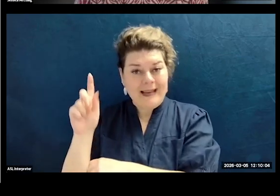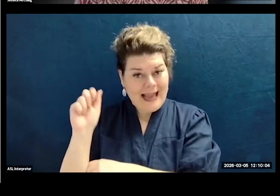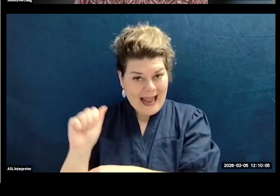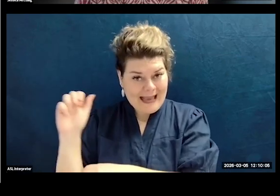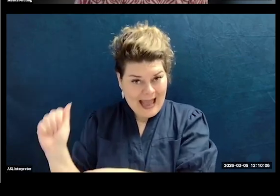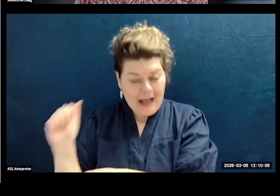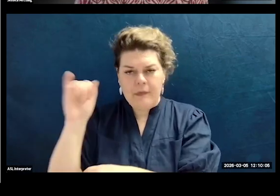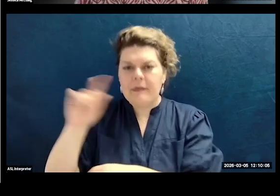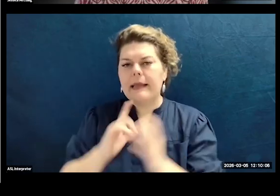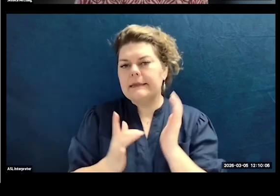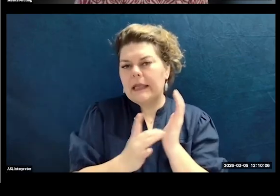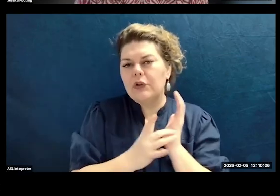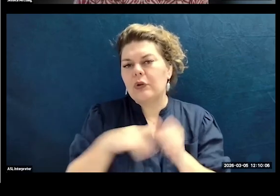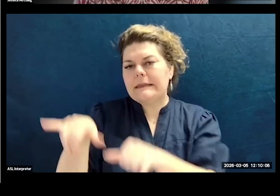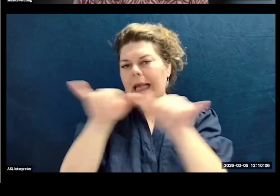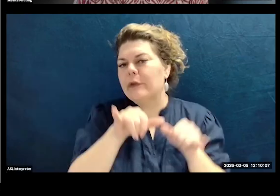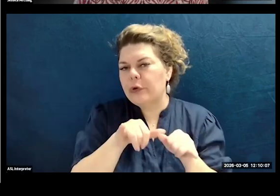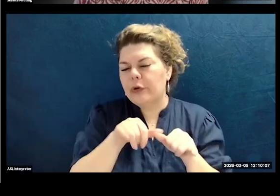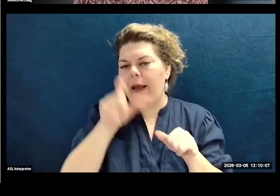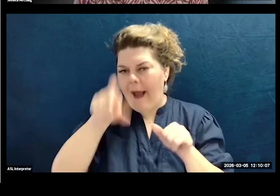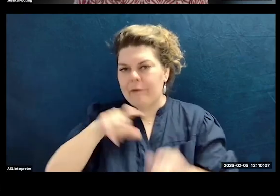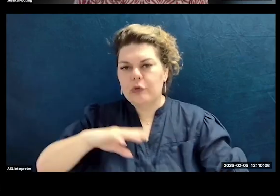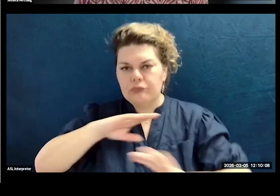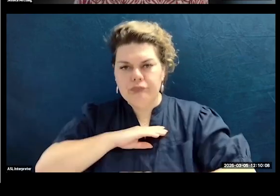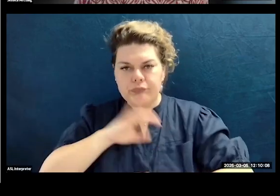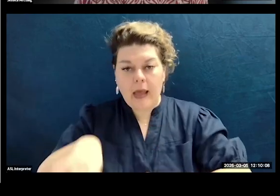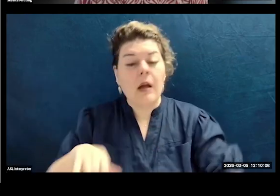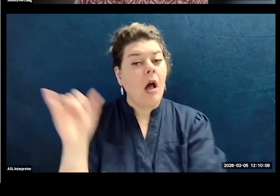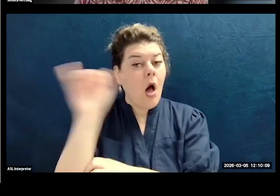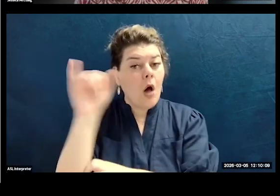as the technical standard to meet. They also provided a two-year timeline